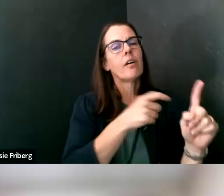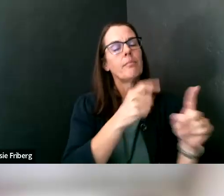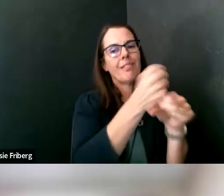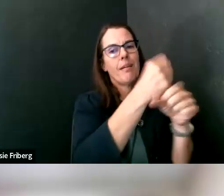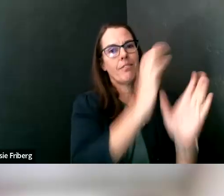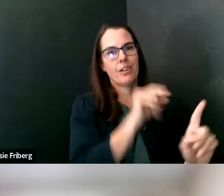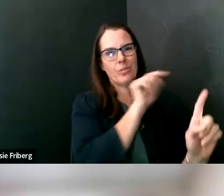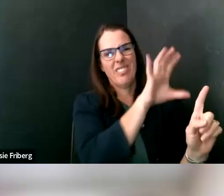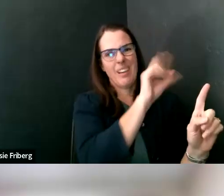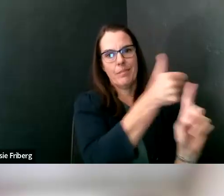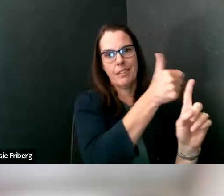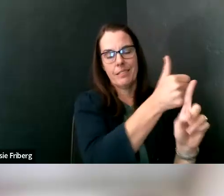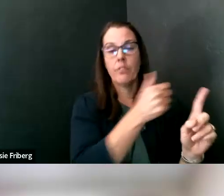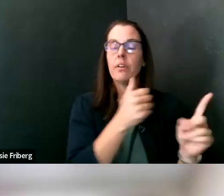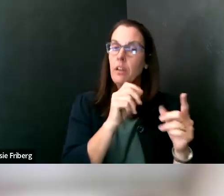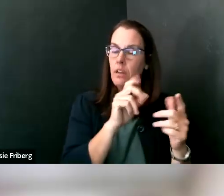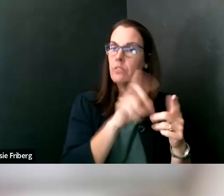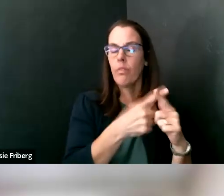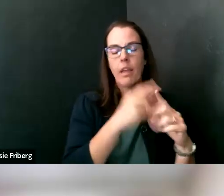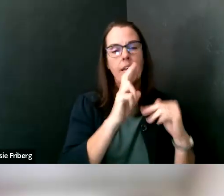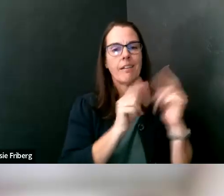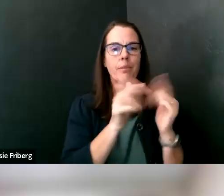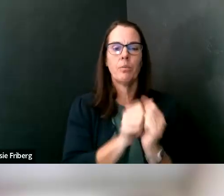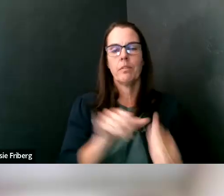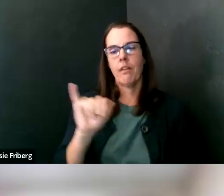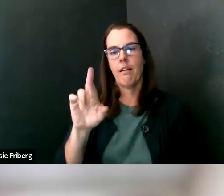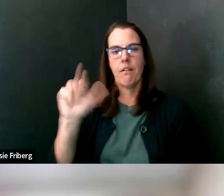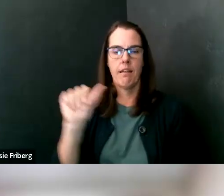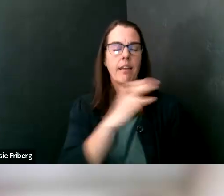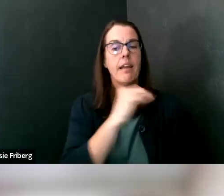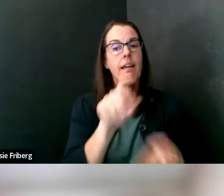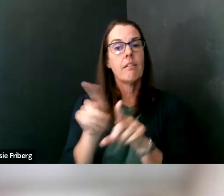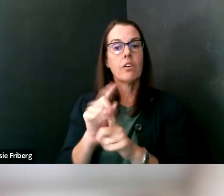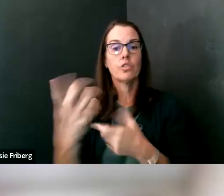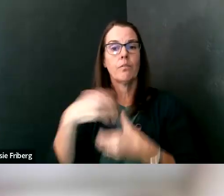this could involve building upon the IRA, um, incorporating international reference pricing